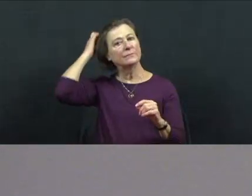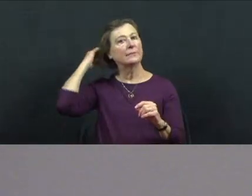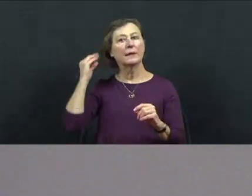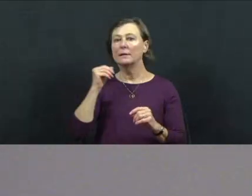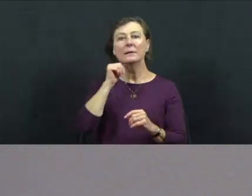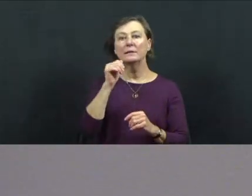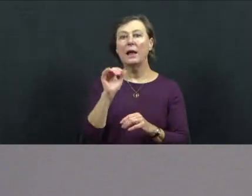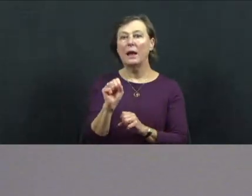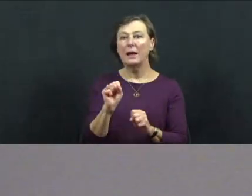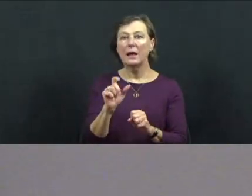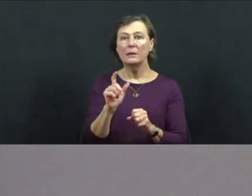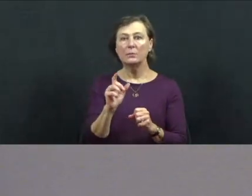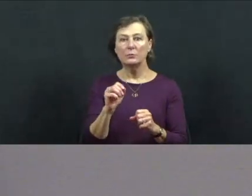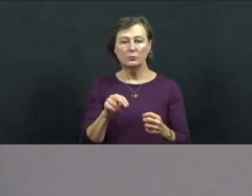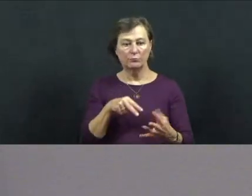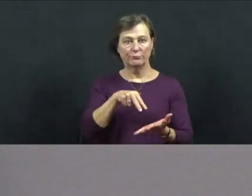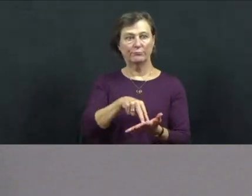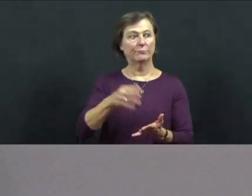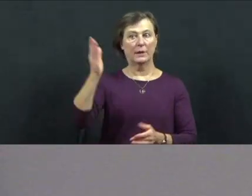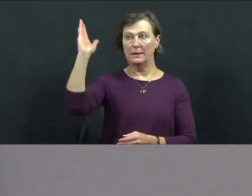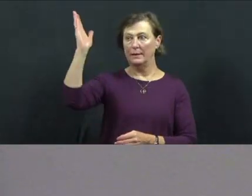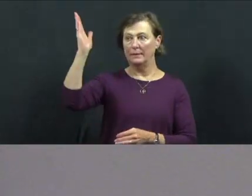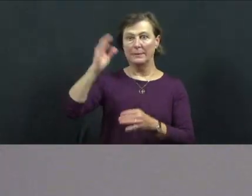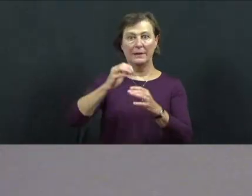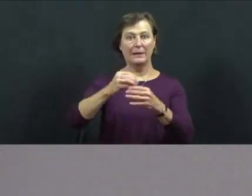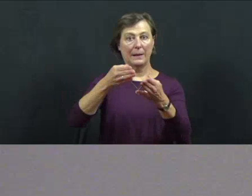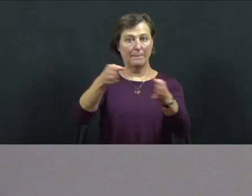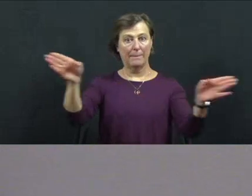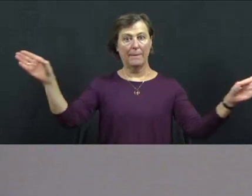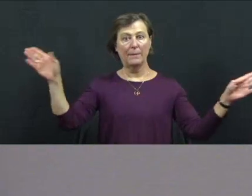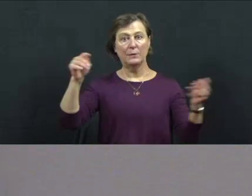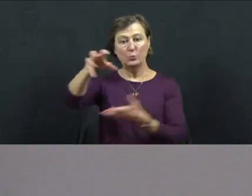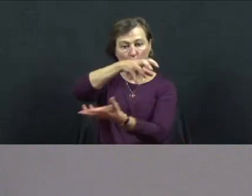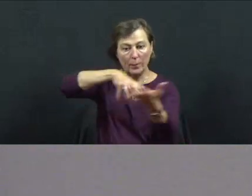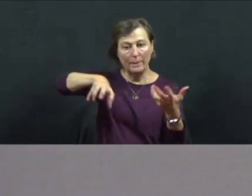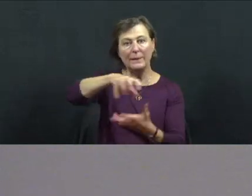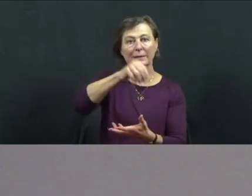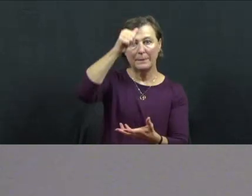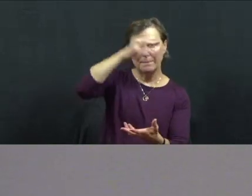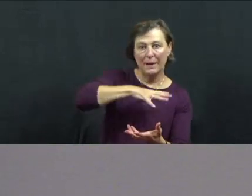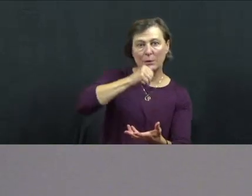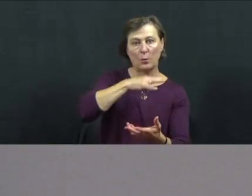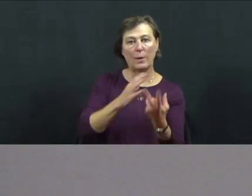public to a mixed group of women and men. Many occupations were